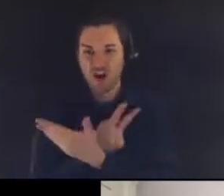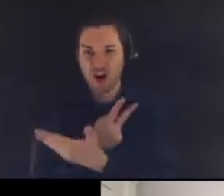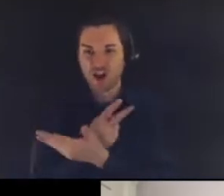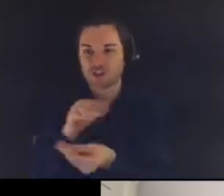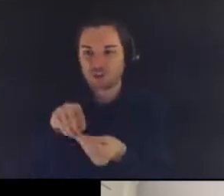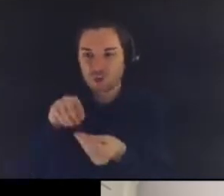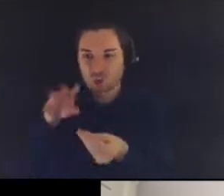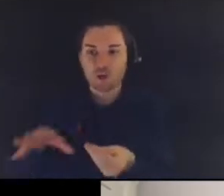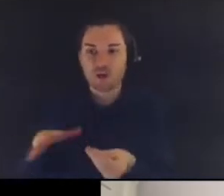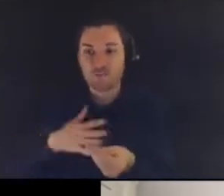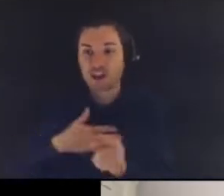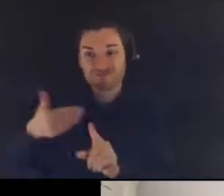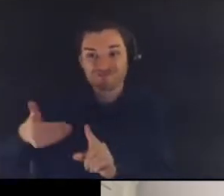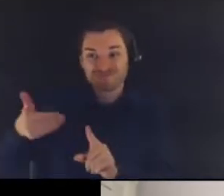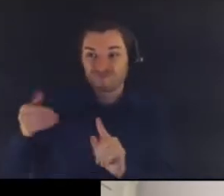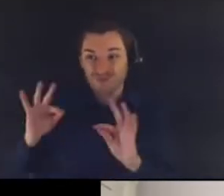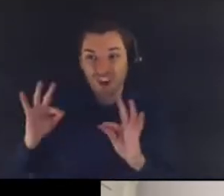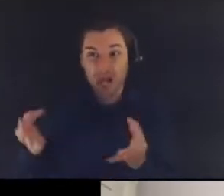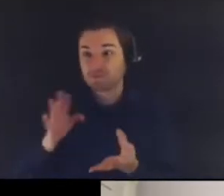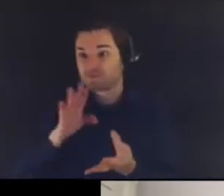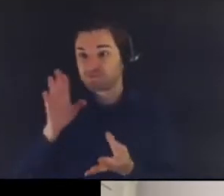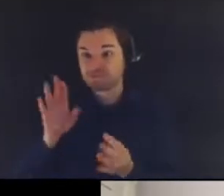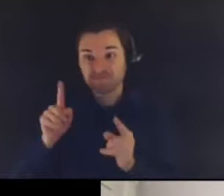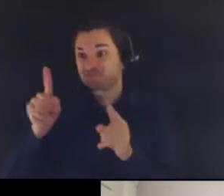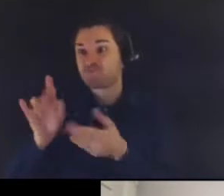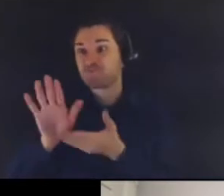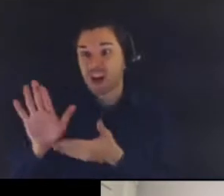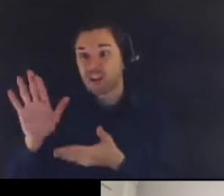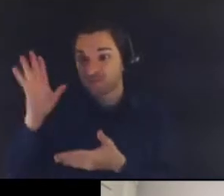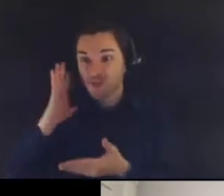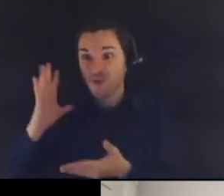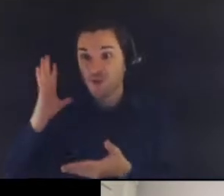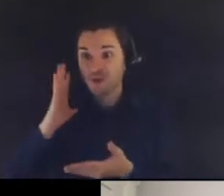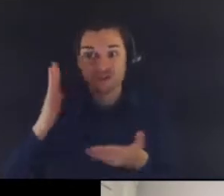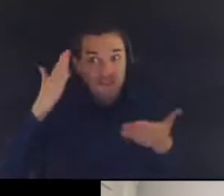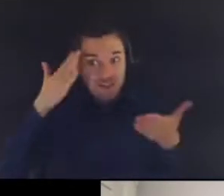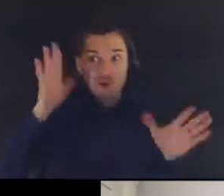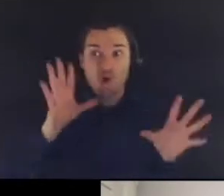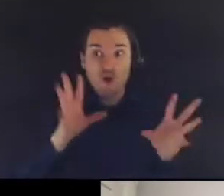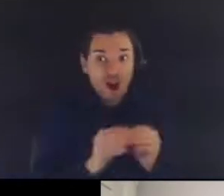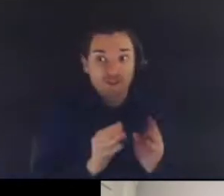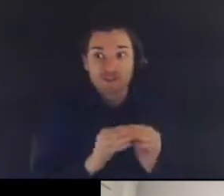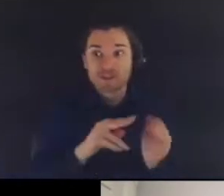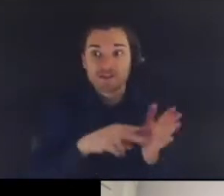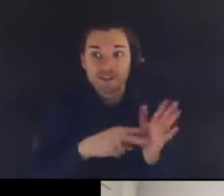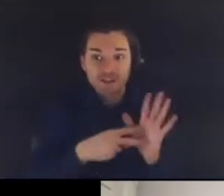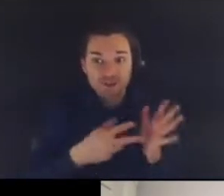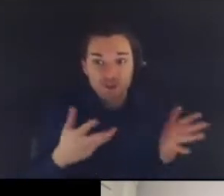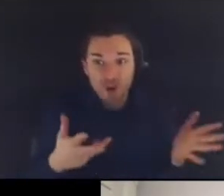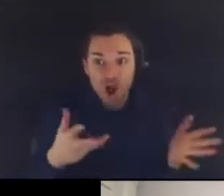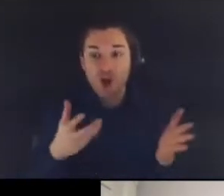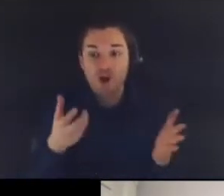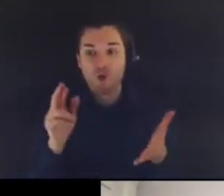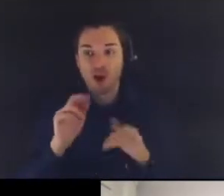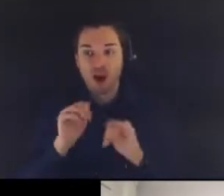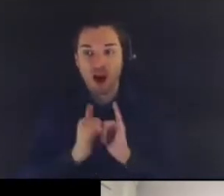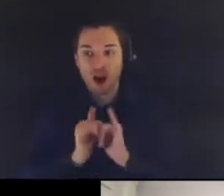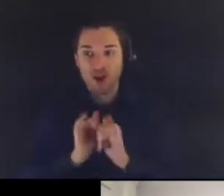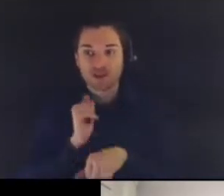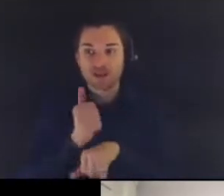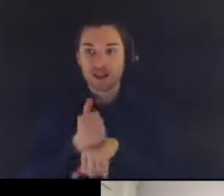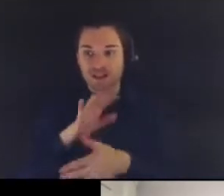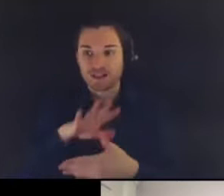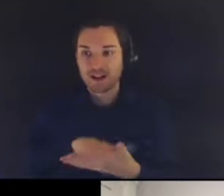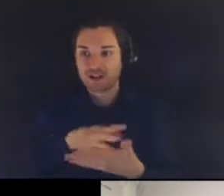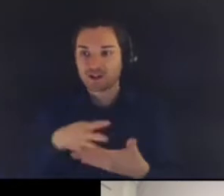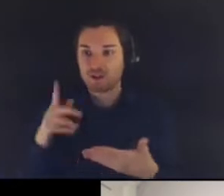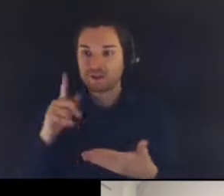the day-to-day of my schedule was, so I think it was a lot of trial and error of realizing,